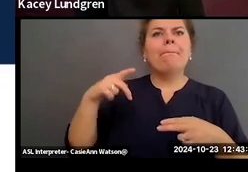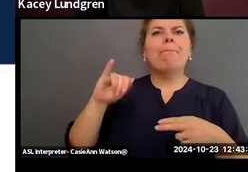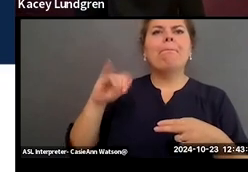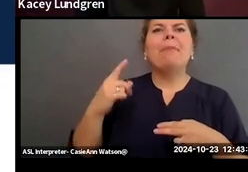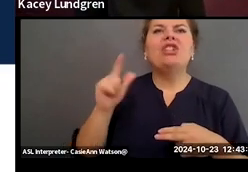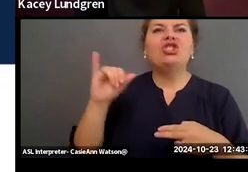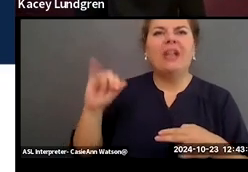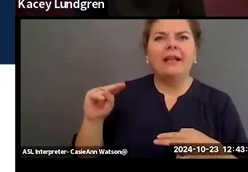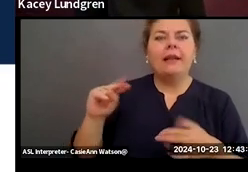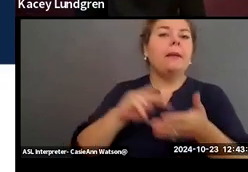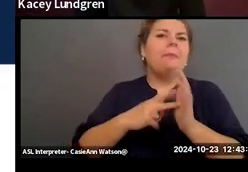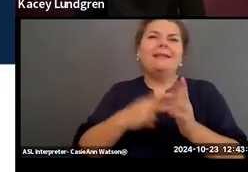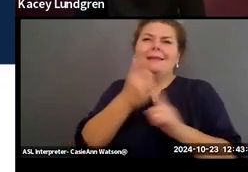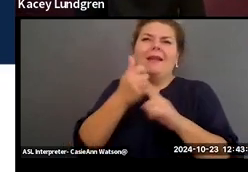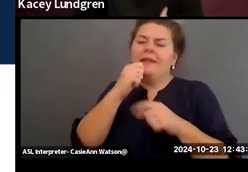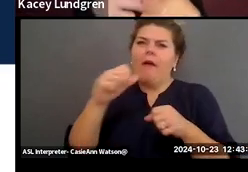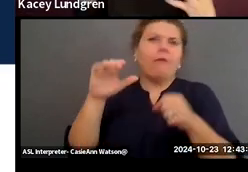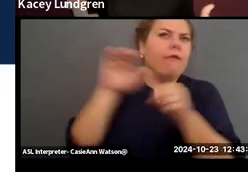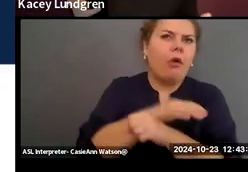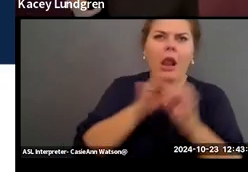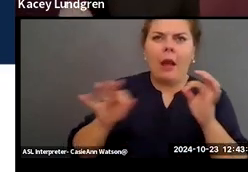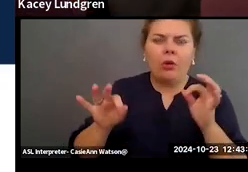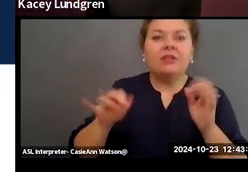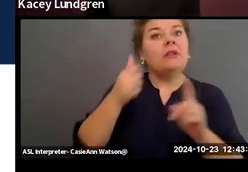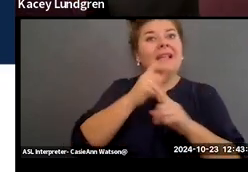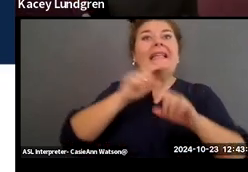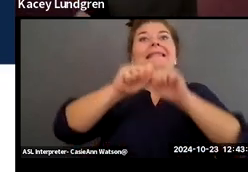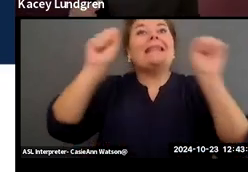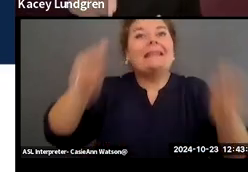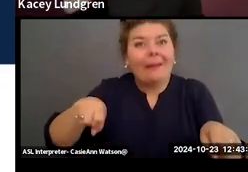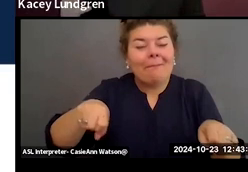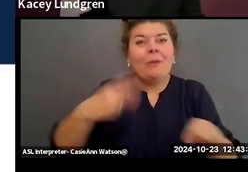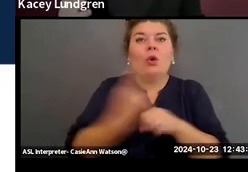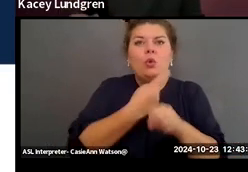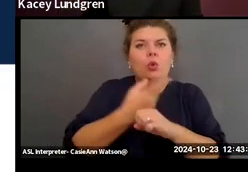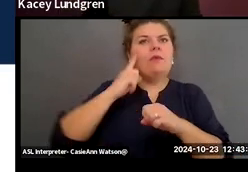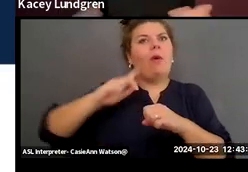which again means it's not a full language. It's a system that's used as a second language